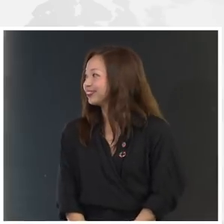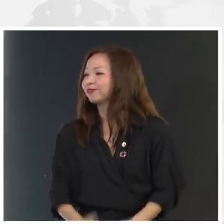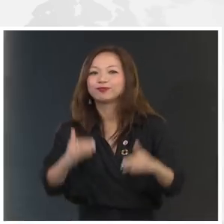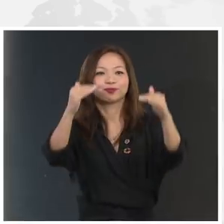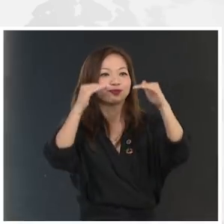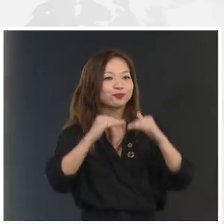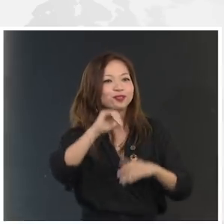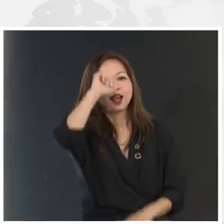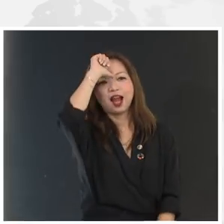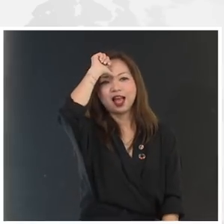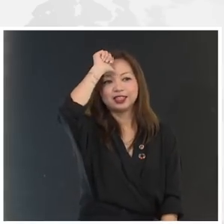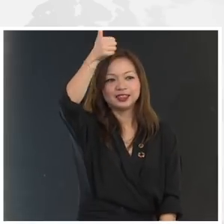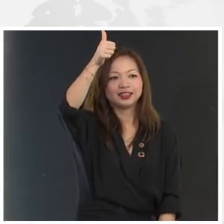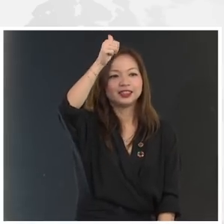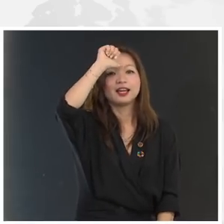come here today, to this special celebration.